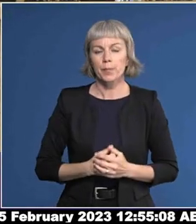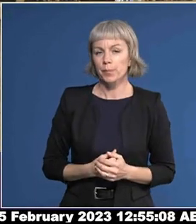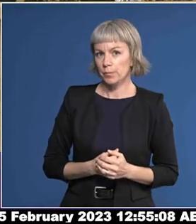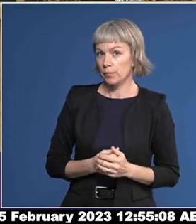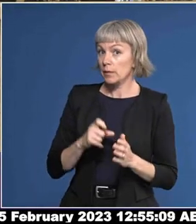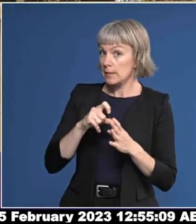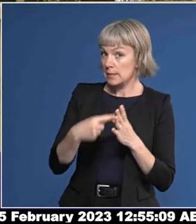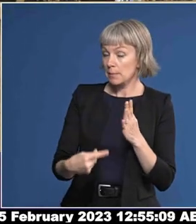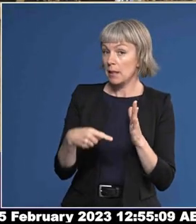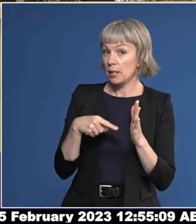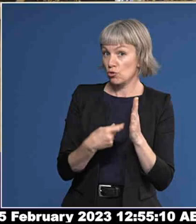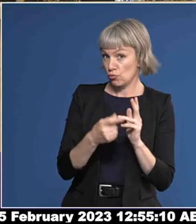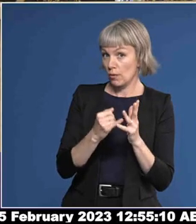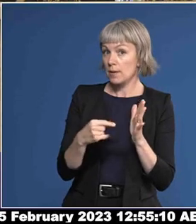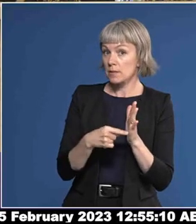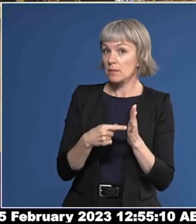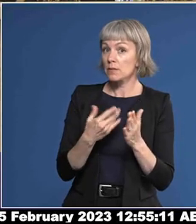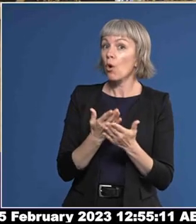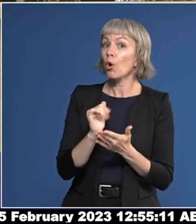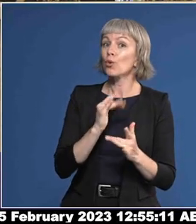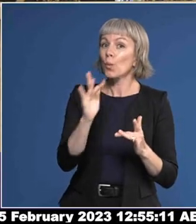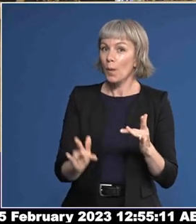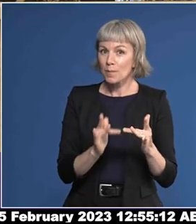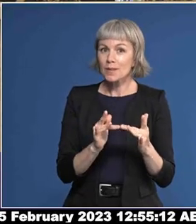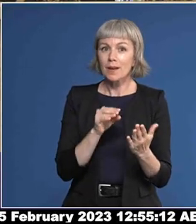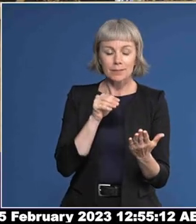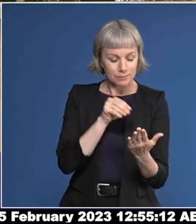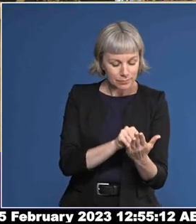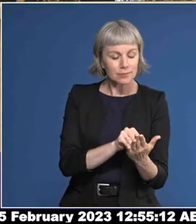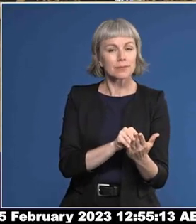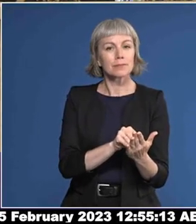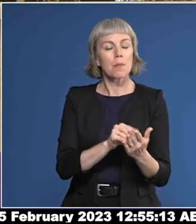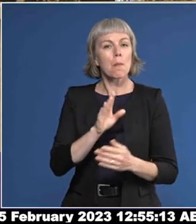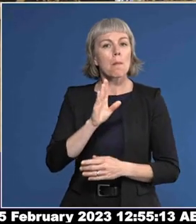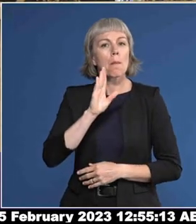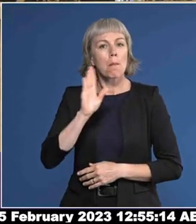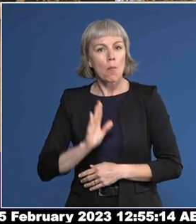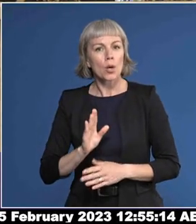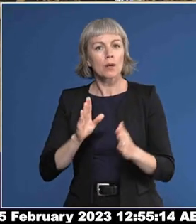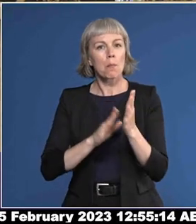statement. So you have opted into the reporting arrangements around modern slavery and supply chains.